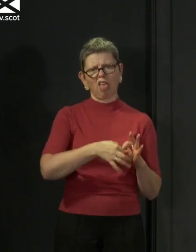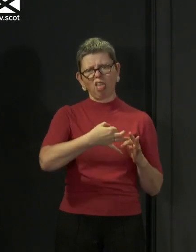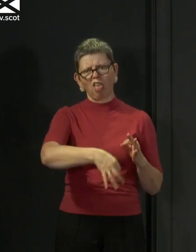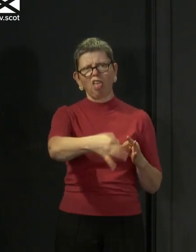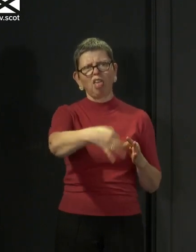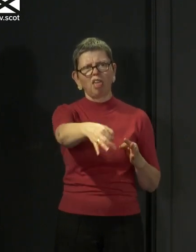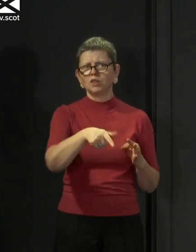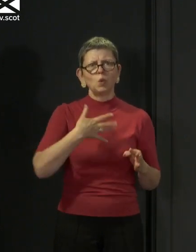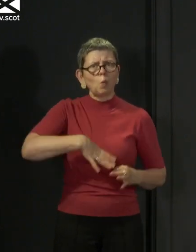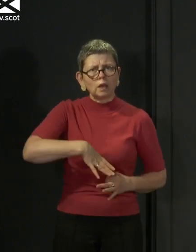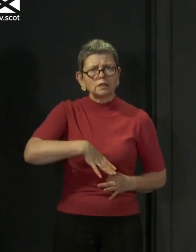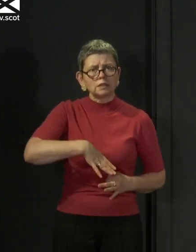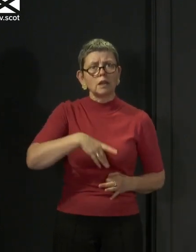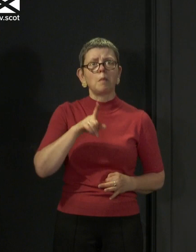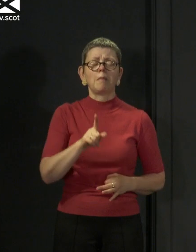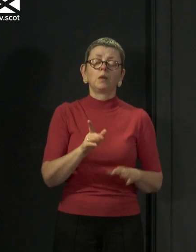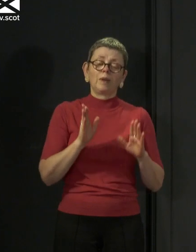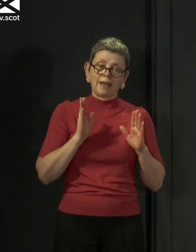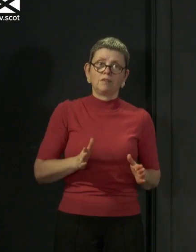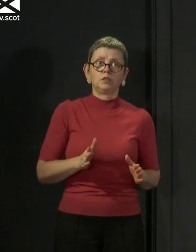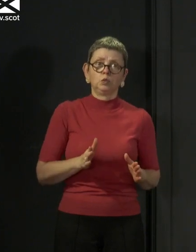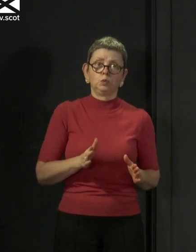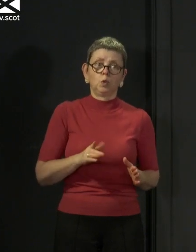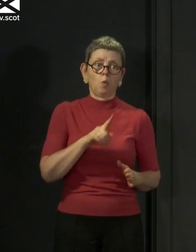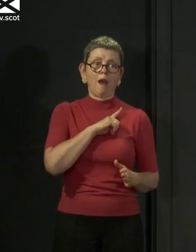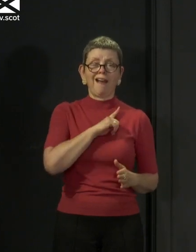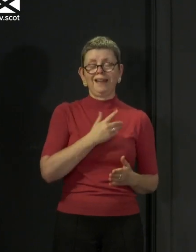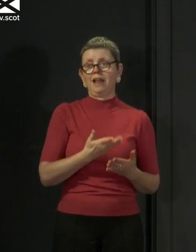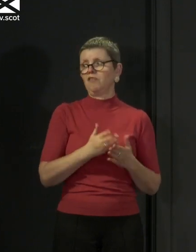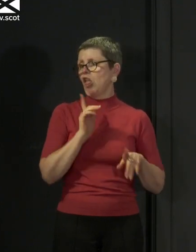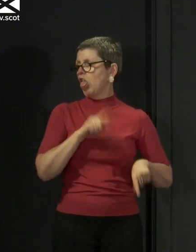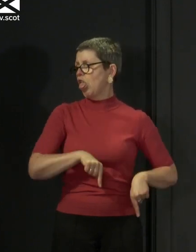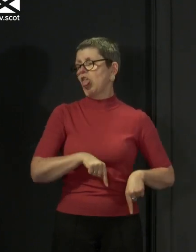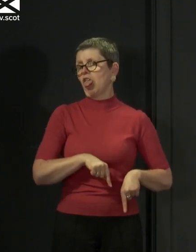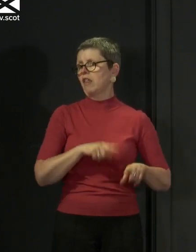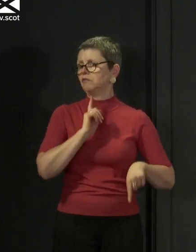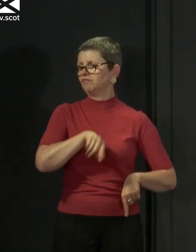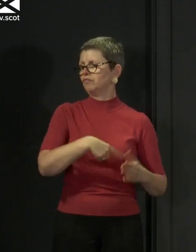need to be. But we cannot allow ourselves to become complacent against this virus.